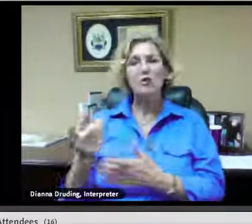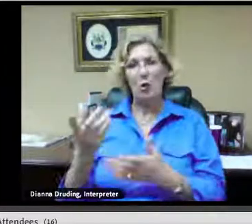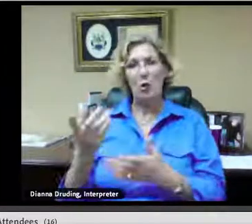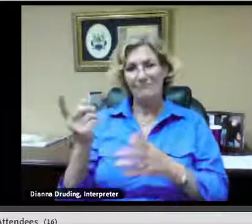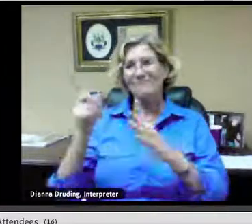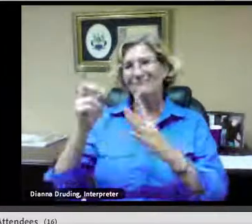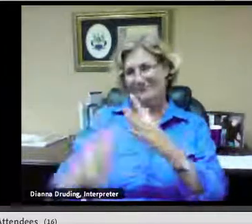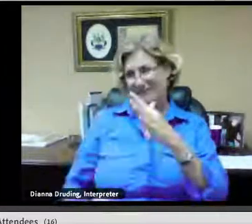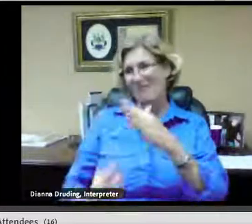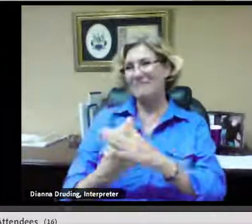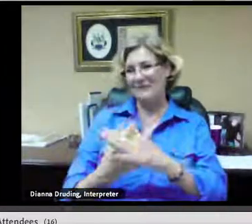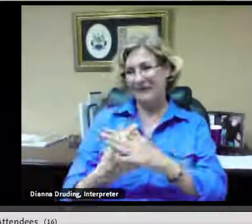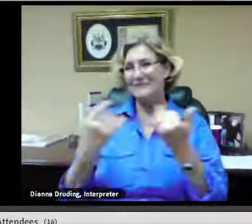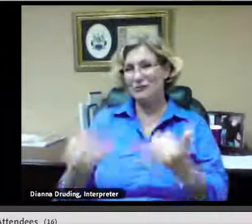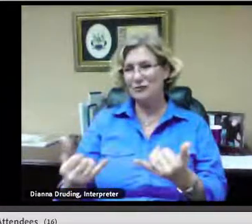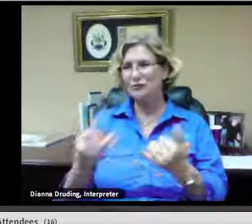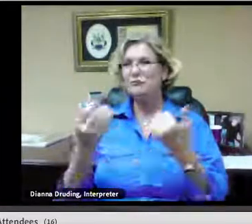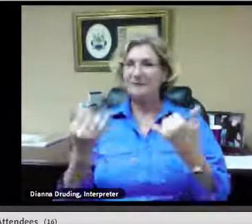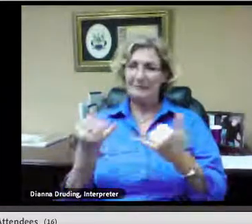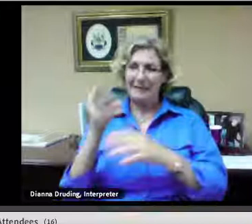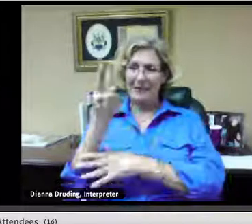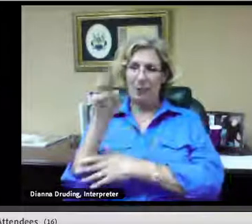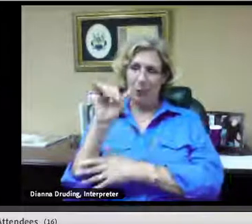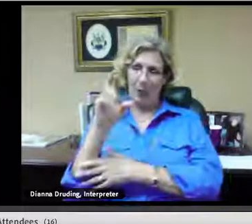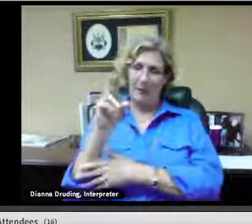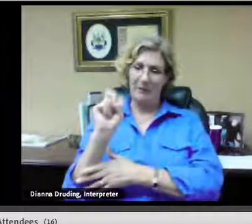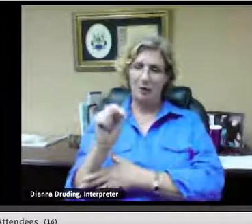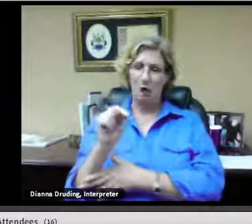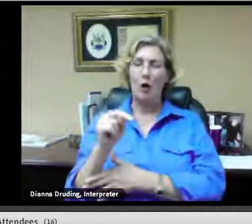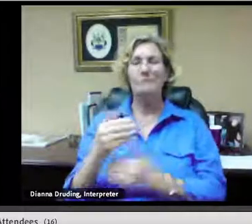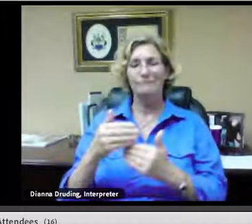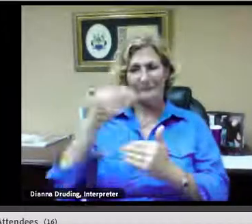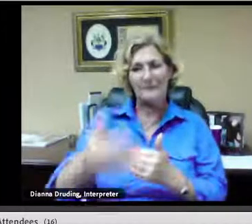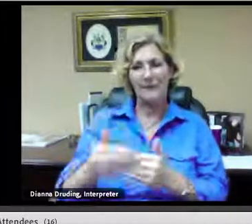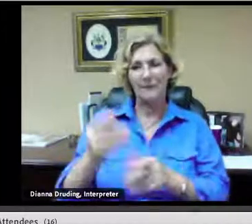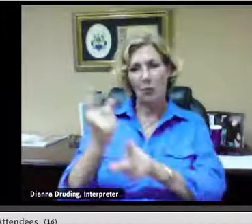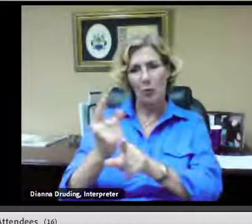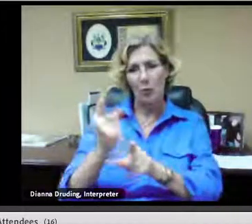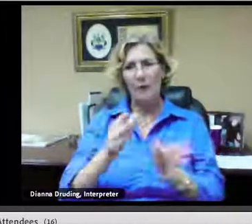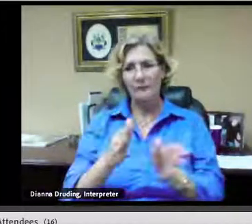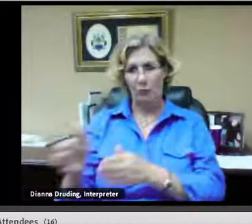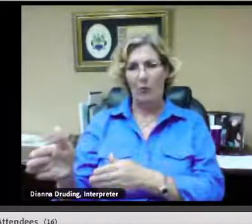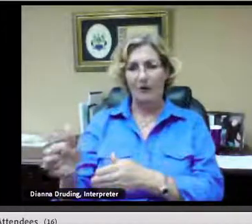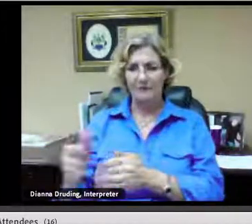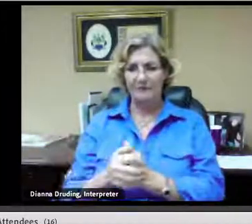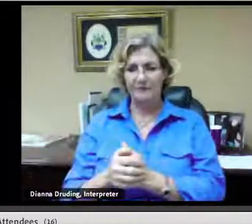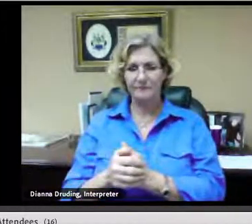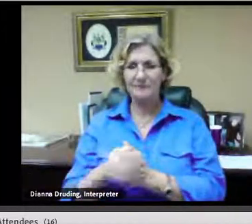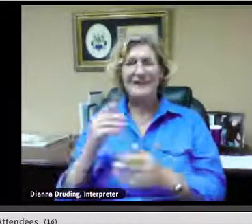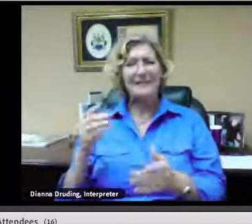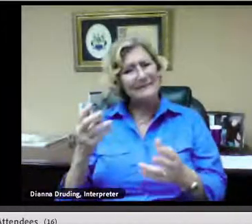is a step in the right direction. And the short version of all of that is it's complicated. Okay? It's connected.